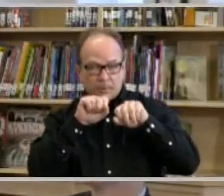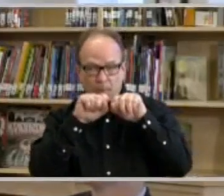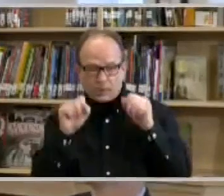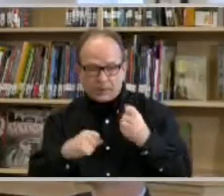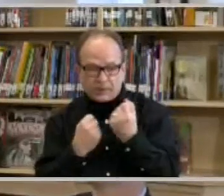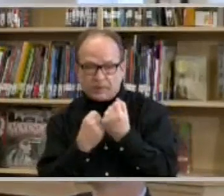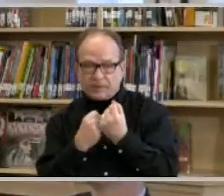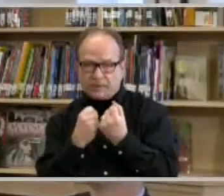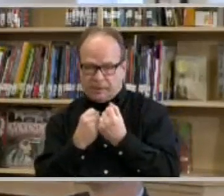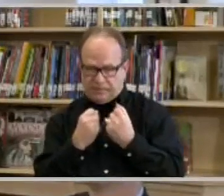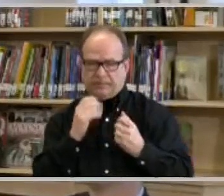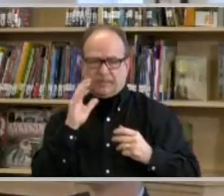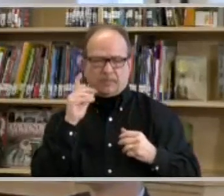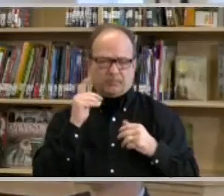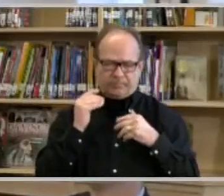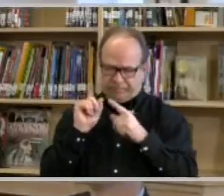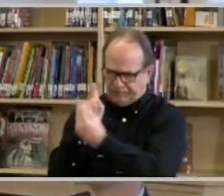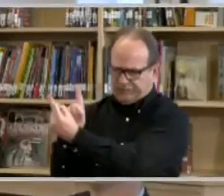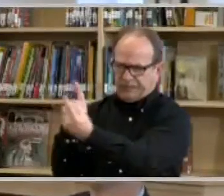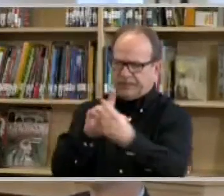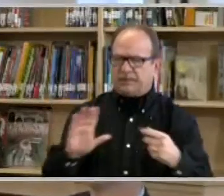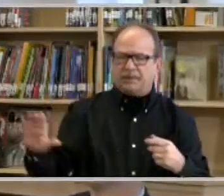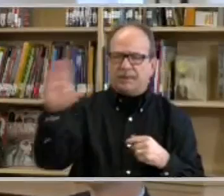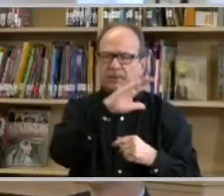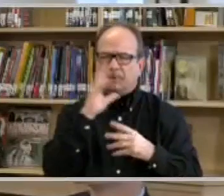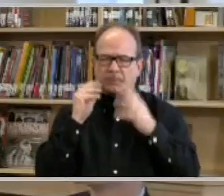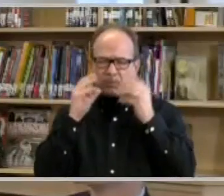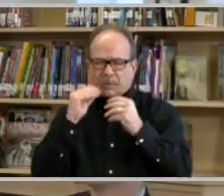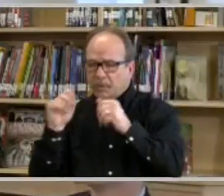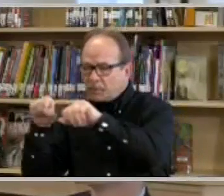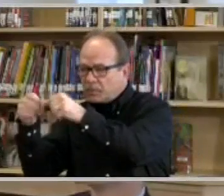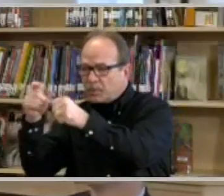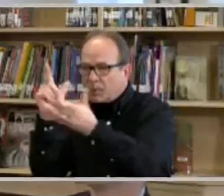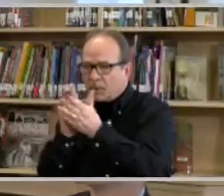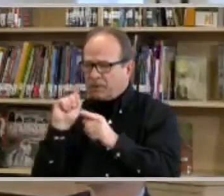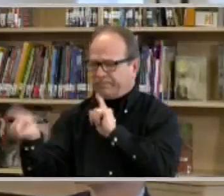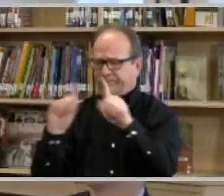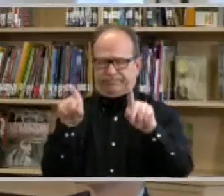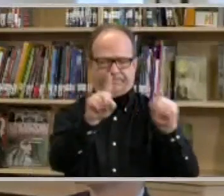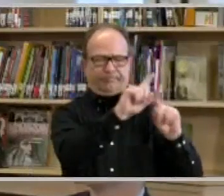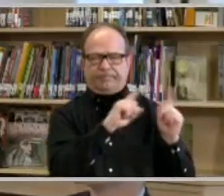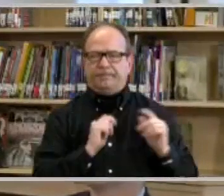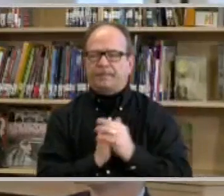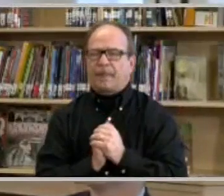MECHANISM TO SUPPORT COMMUNITIES